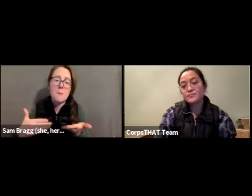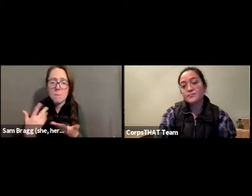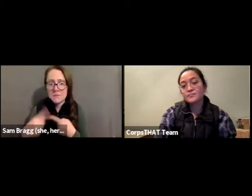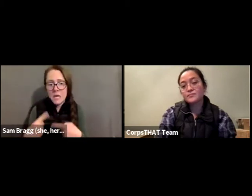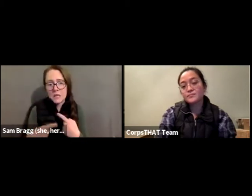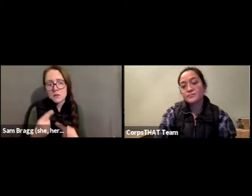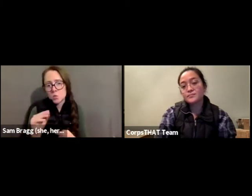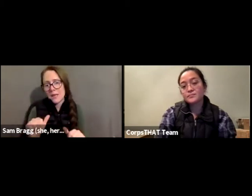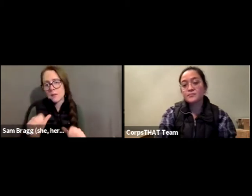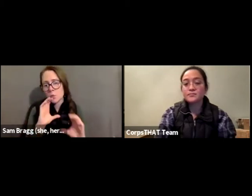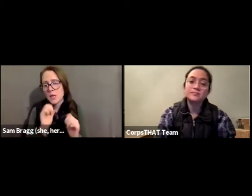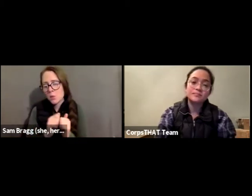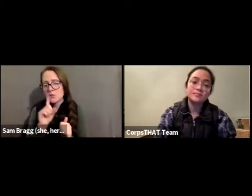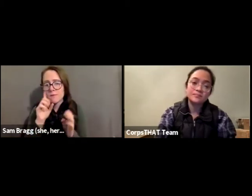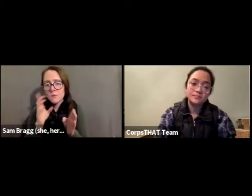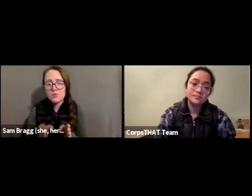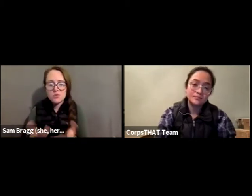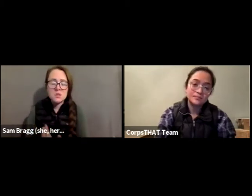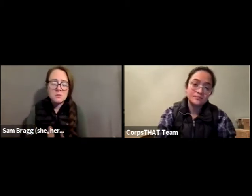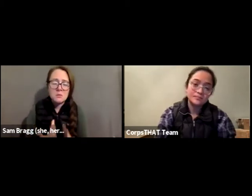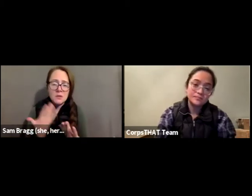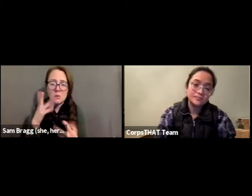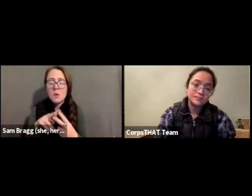everything over and over again through an interpreter and that's going to help